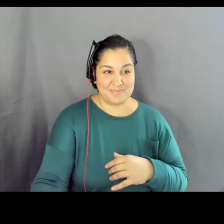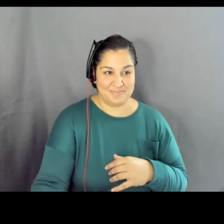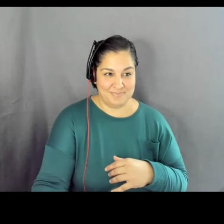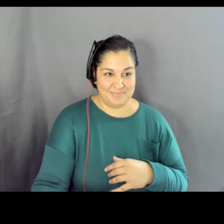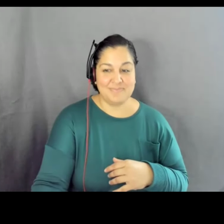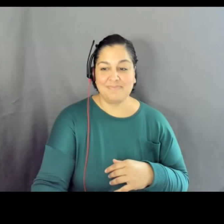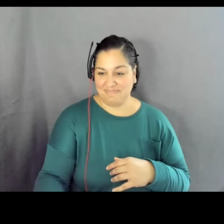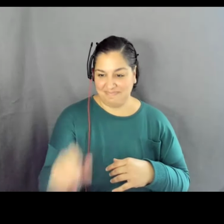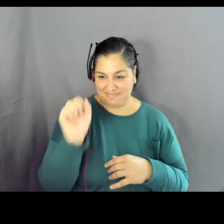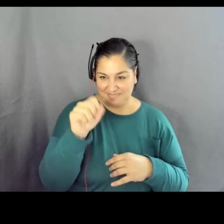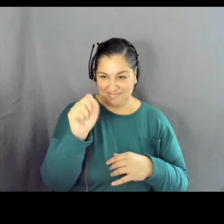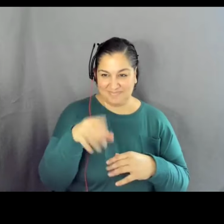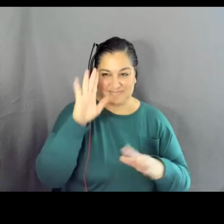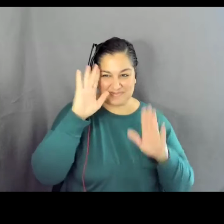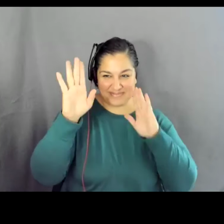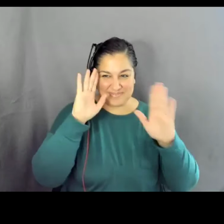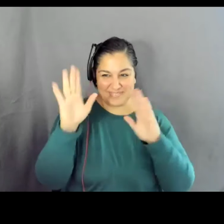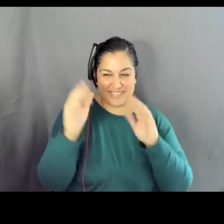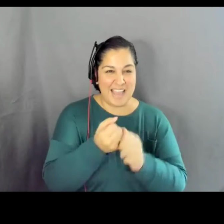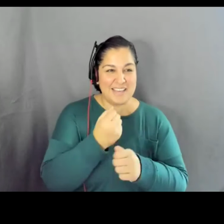Yep. Hi, everyone.